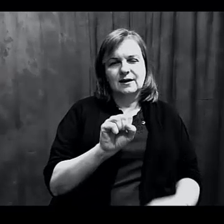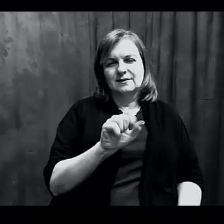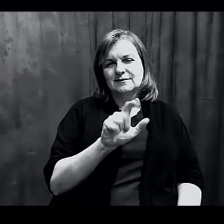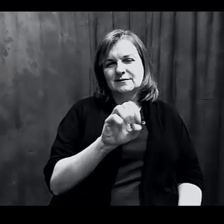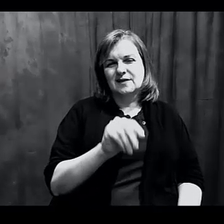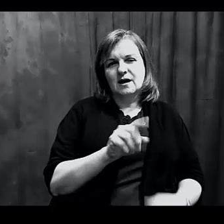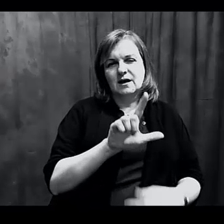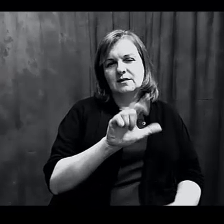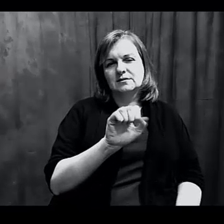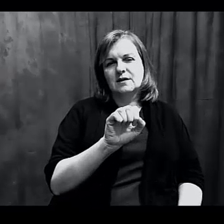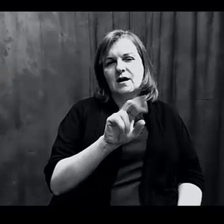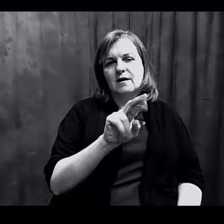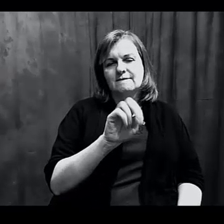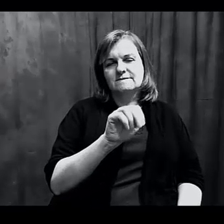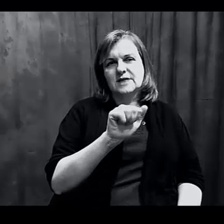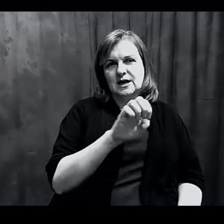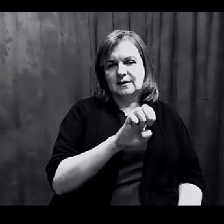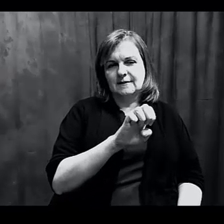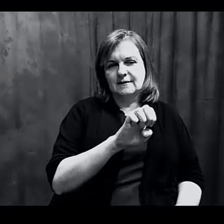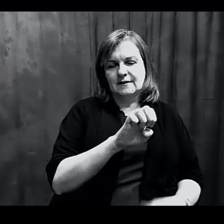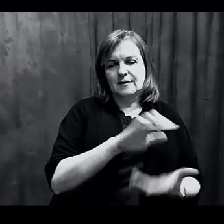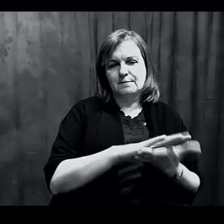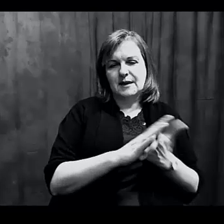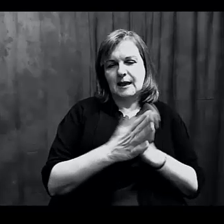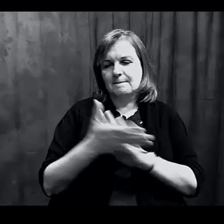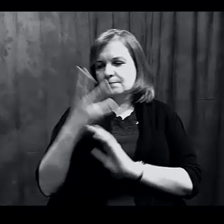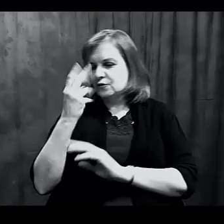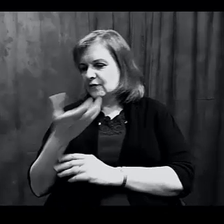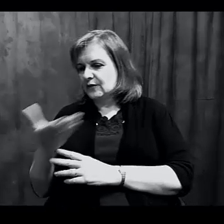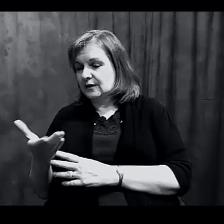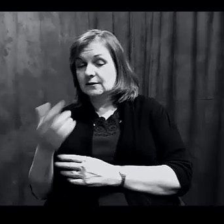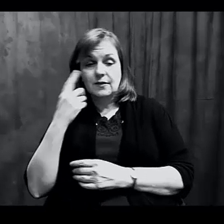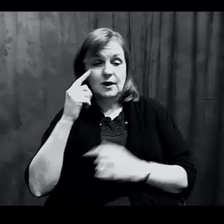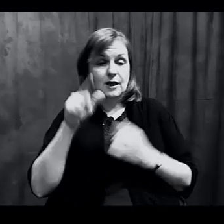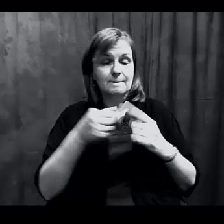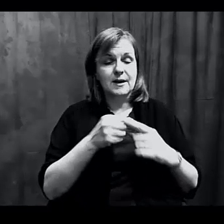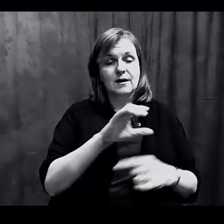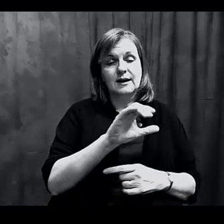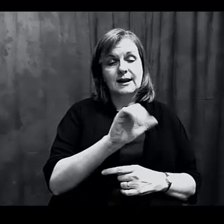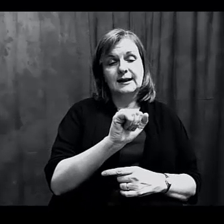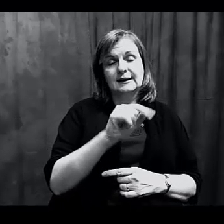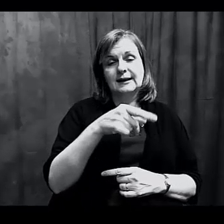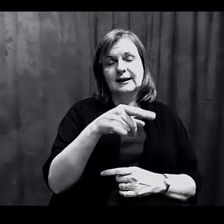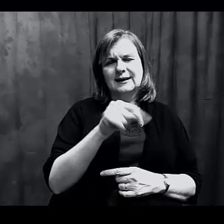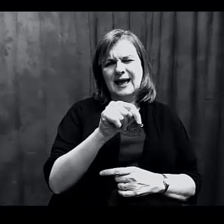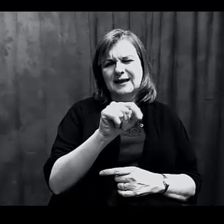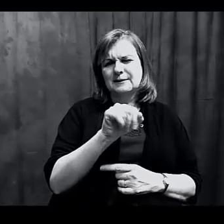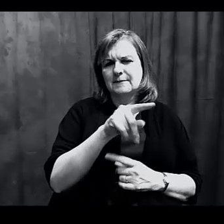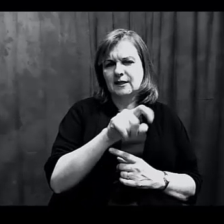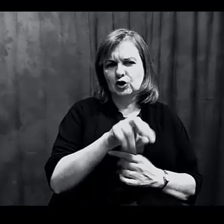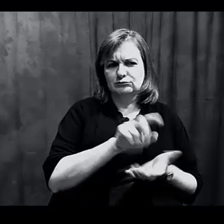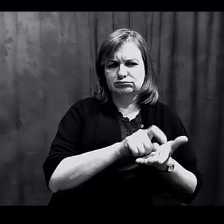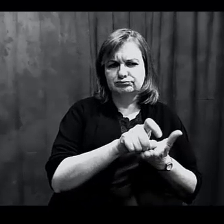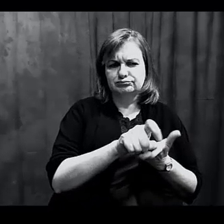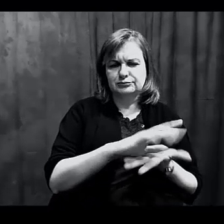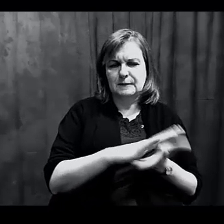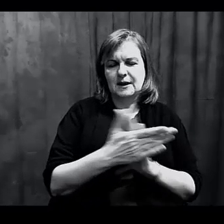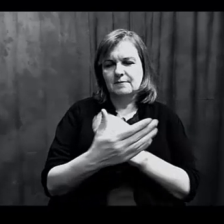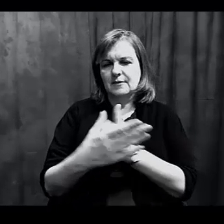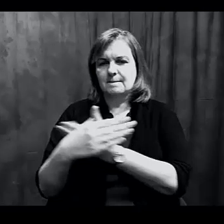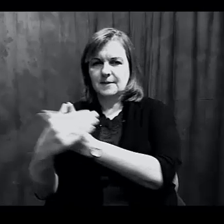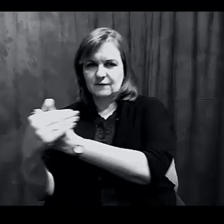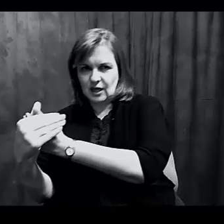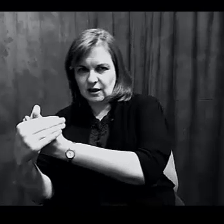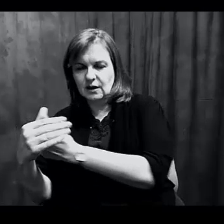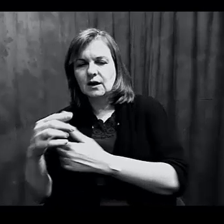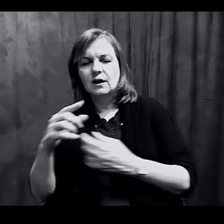meaning their born as a slug like larvae and develop in tobig beautiful things think about that caterpillar that turns into a butterfly